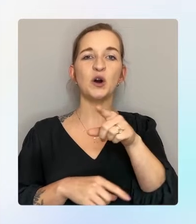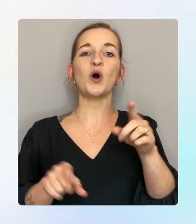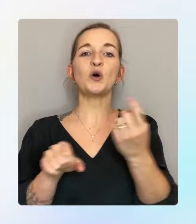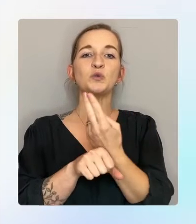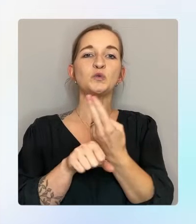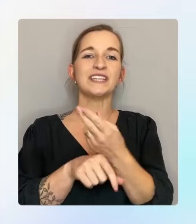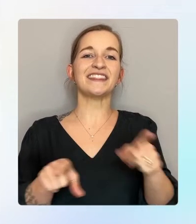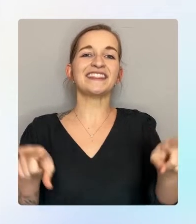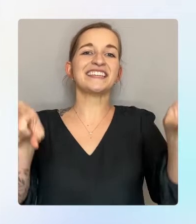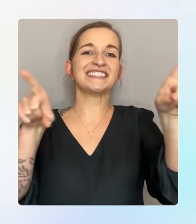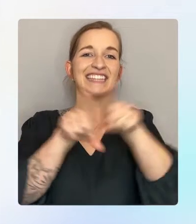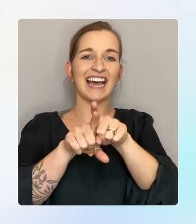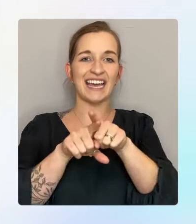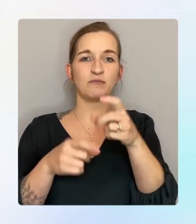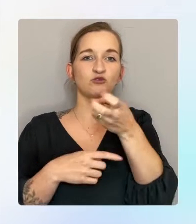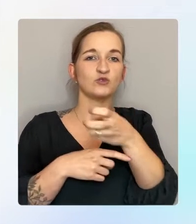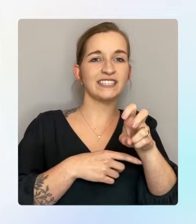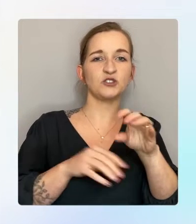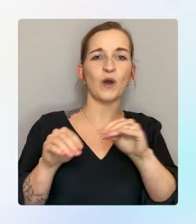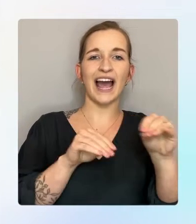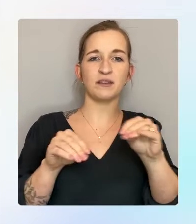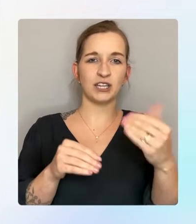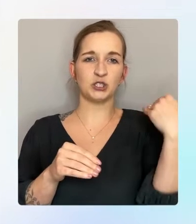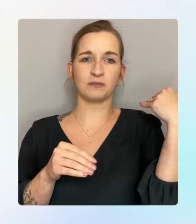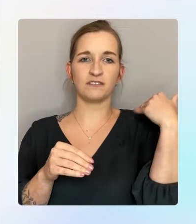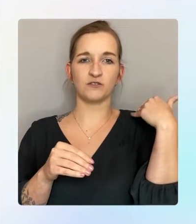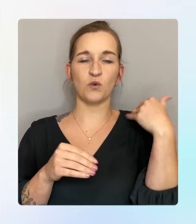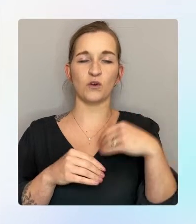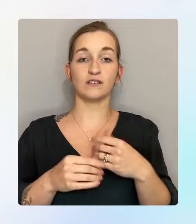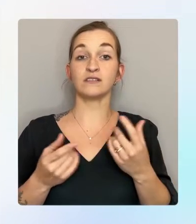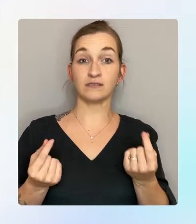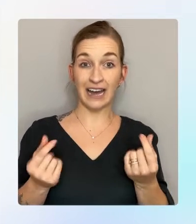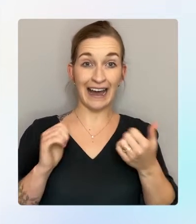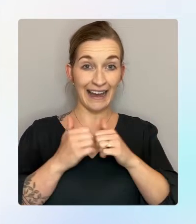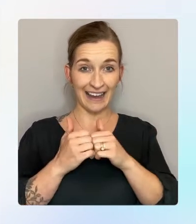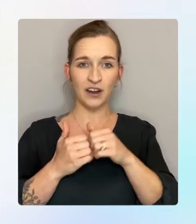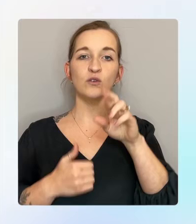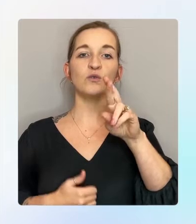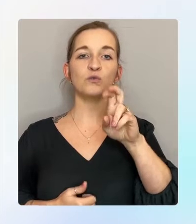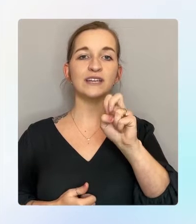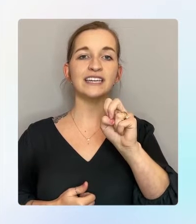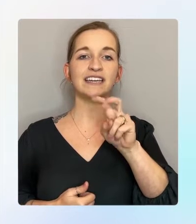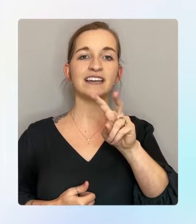but scaling the object down until it disappears. For this, you can connect the "Hide" input